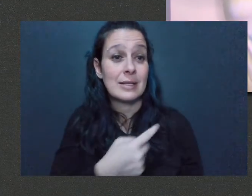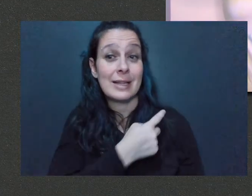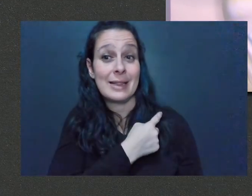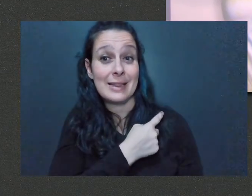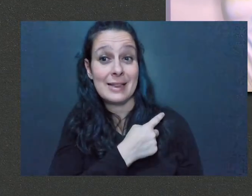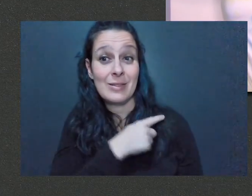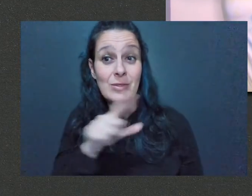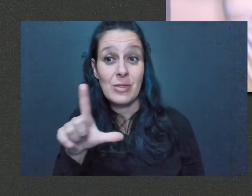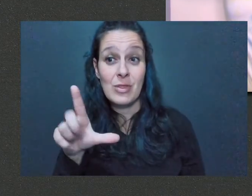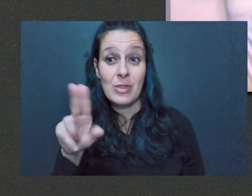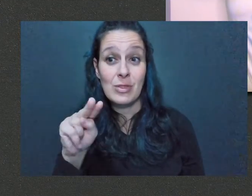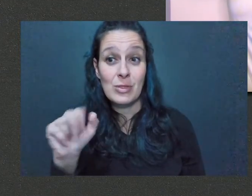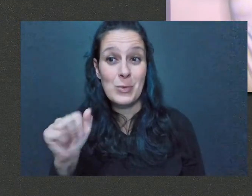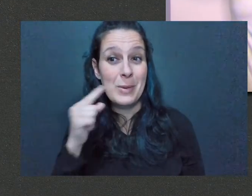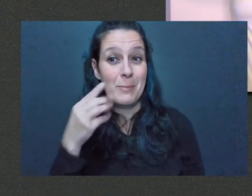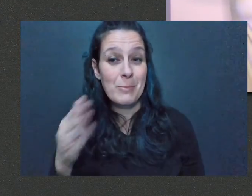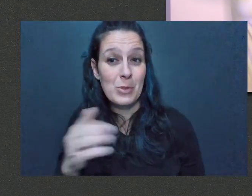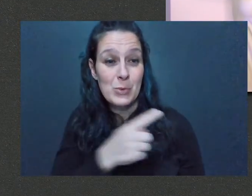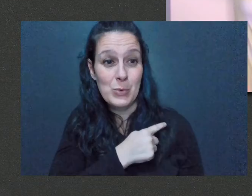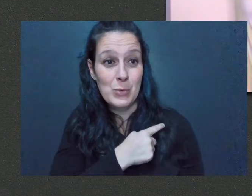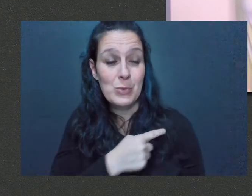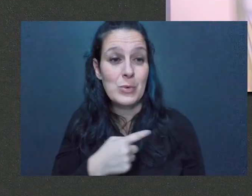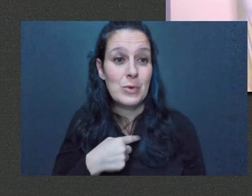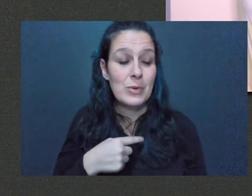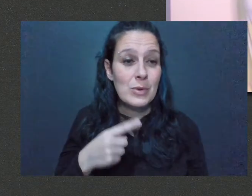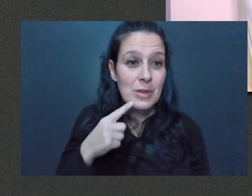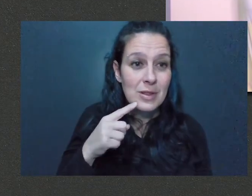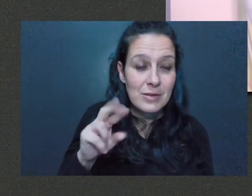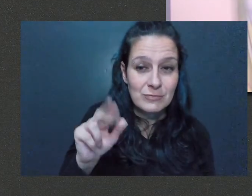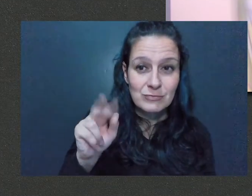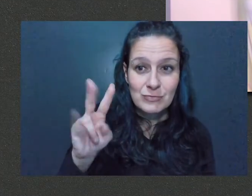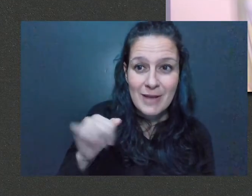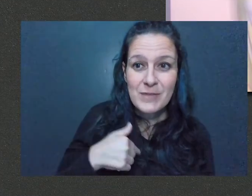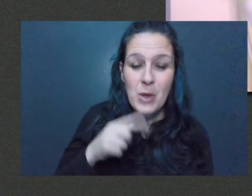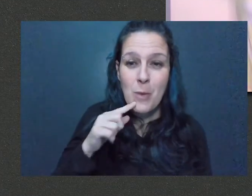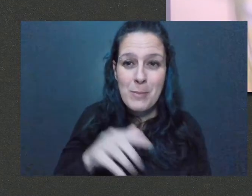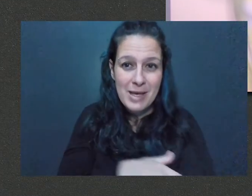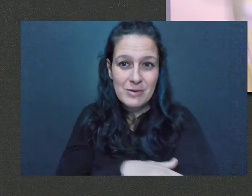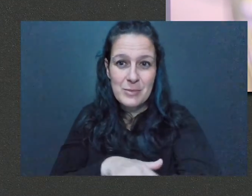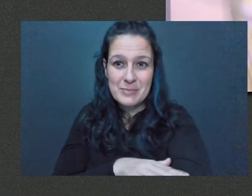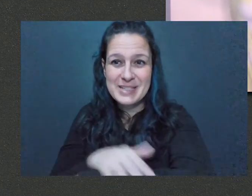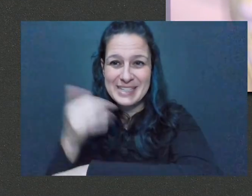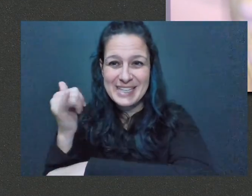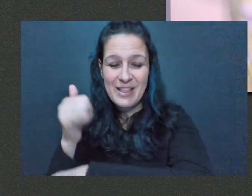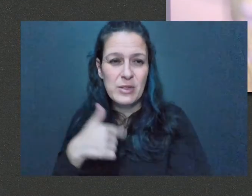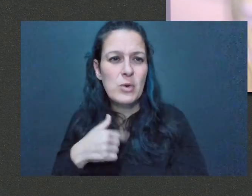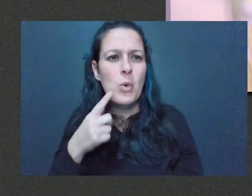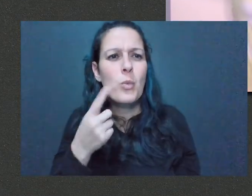This is Luna, the blue one on my shoulder, and this is Robbie, the yellow one on my arm. And what do they like to do, Amy?